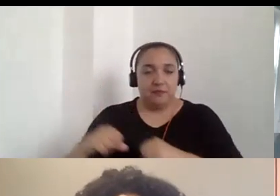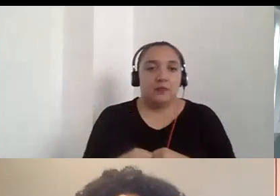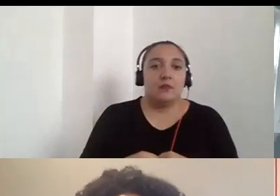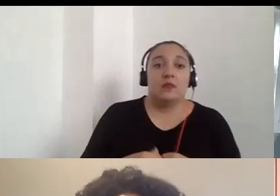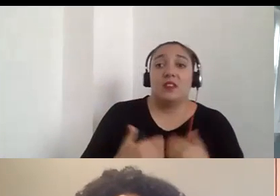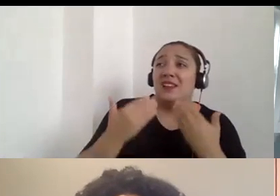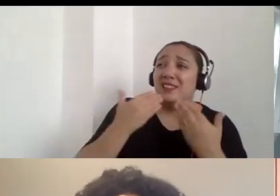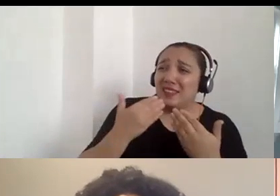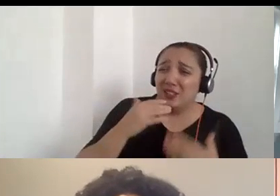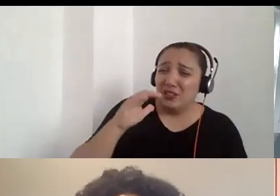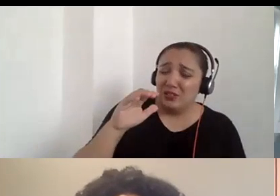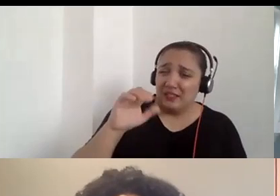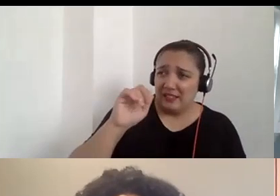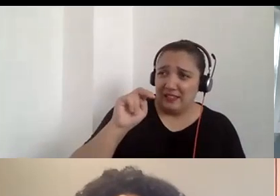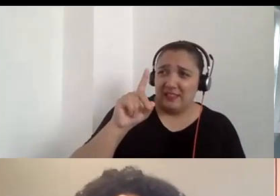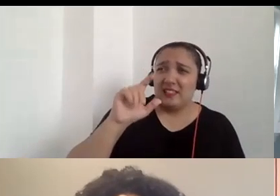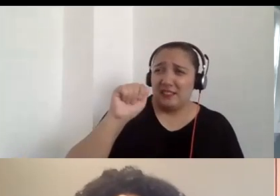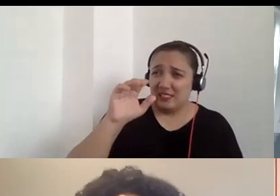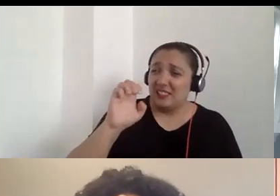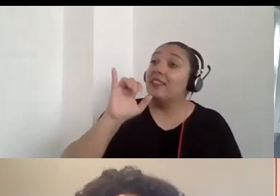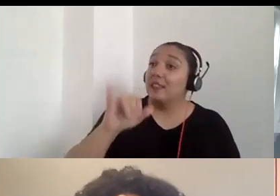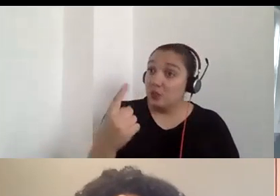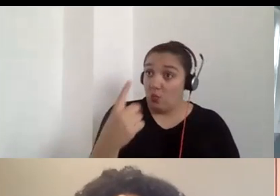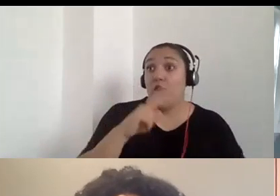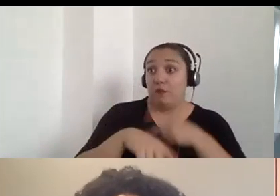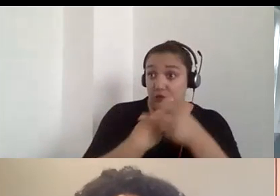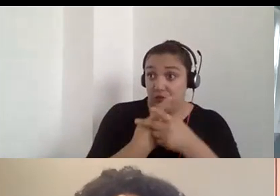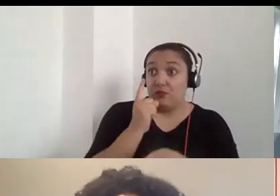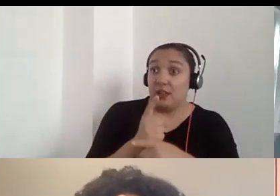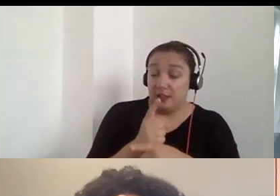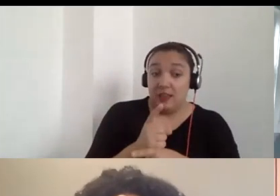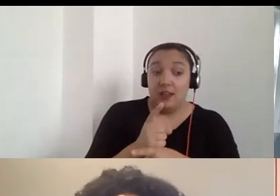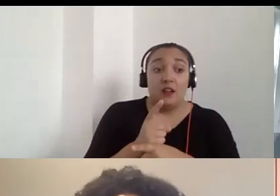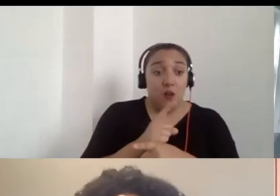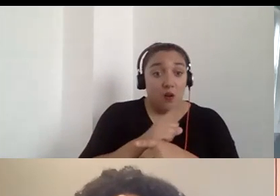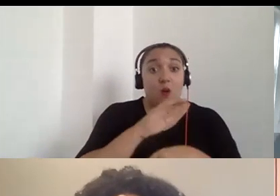I mean, that is one version of it, right? Where everything that's been before this has been the dystopia.